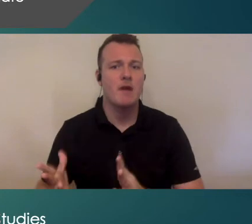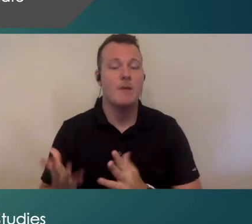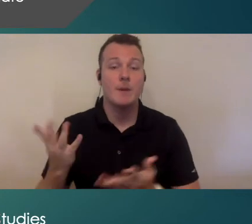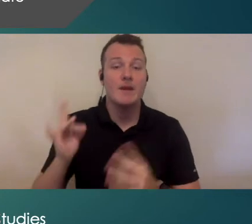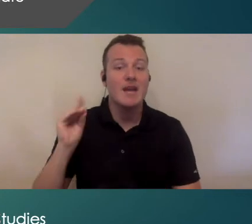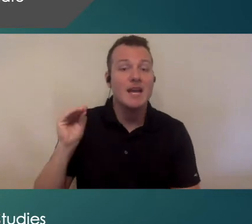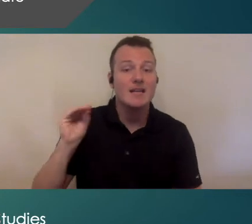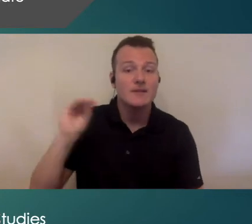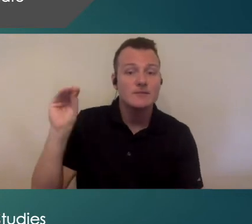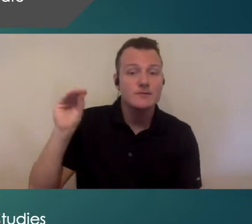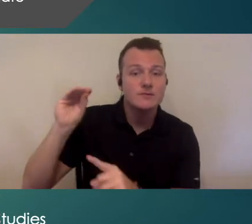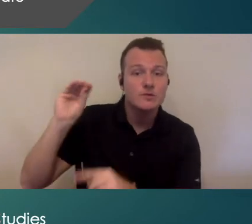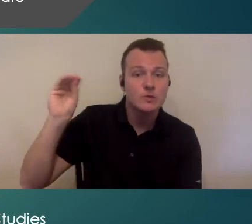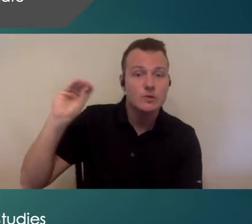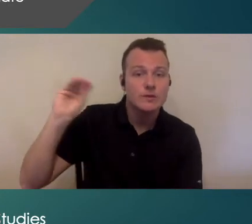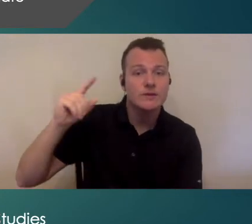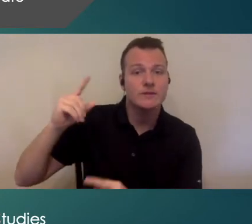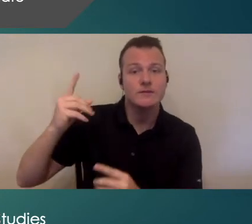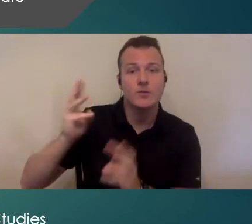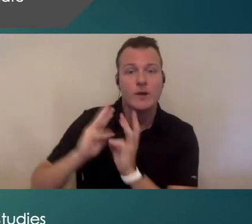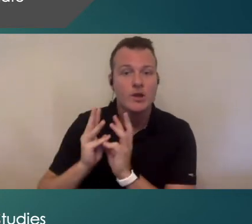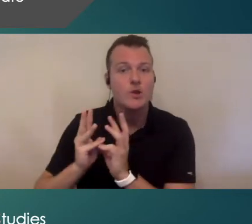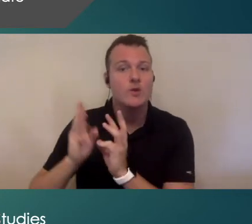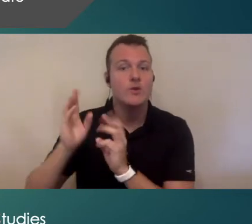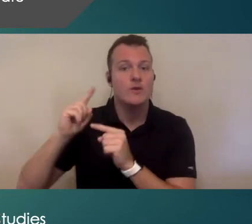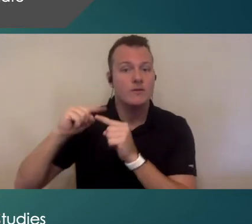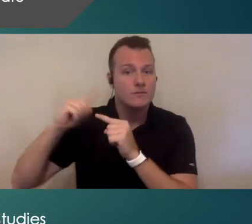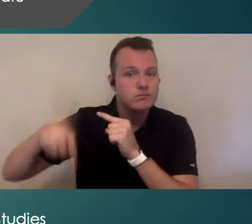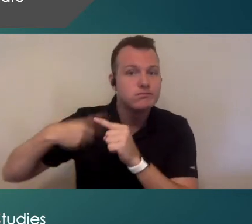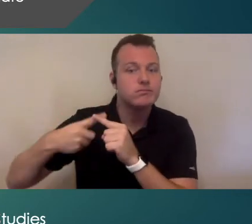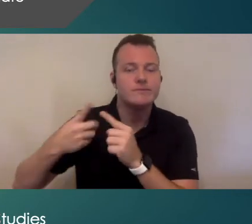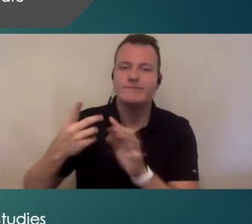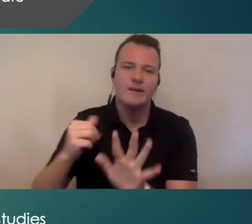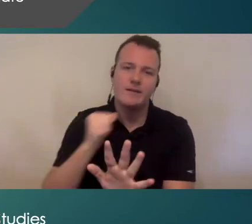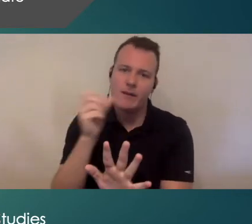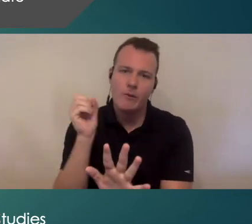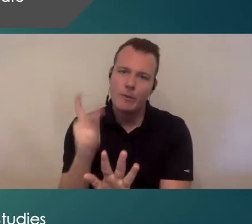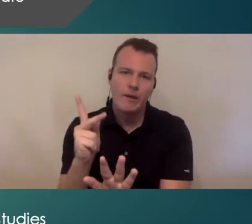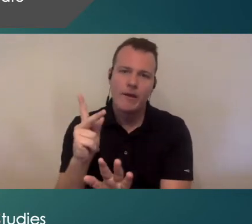an 80-degree weather, year-round climate, it's not okay to be wearing in the